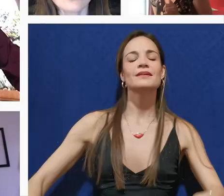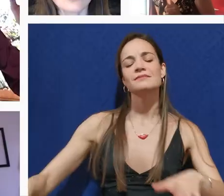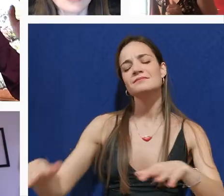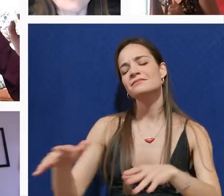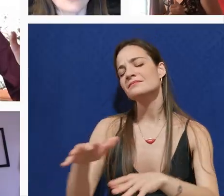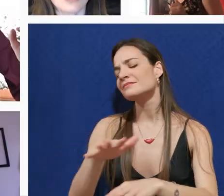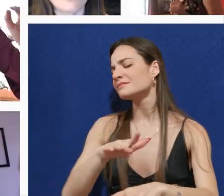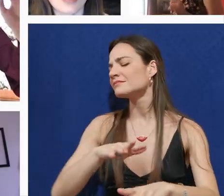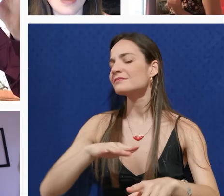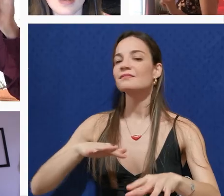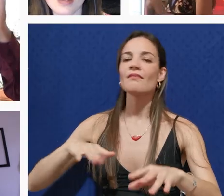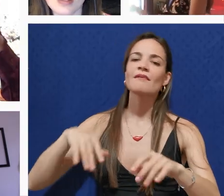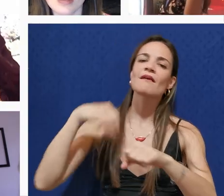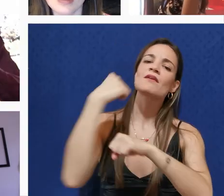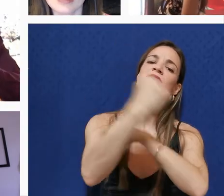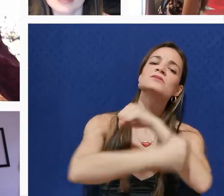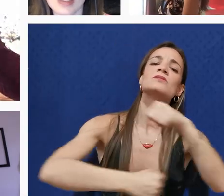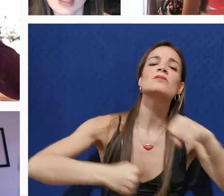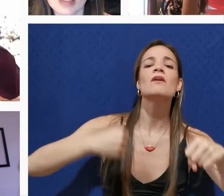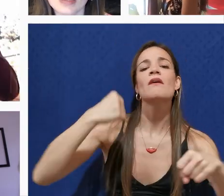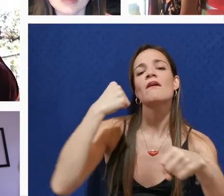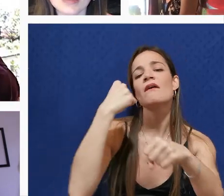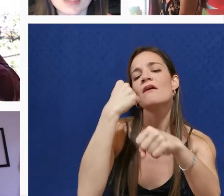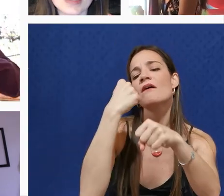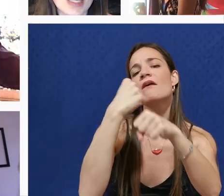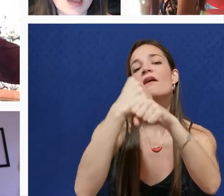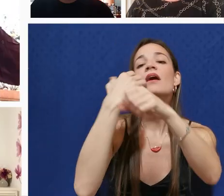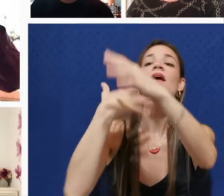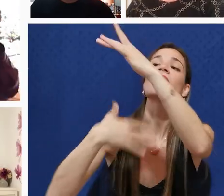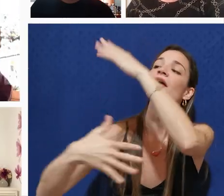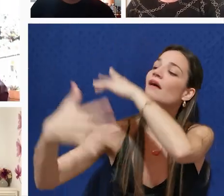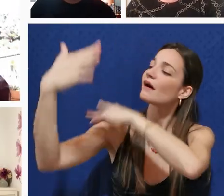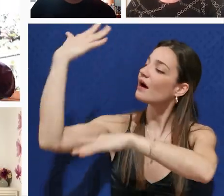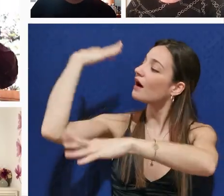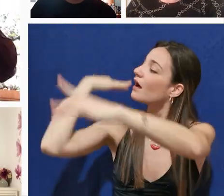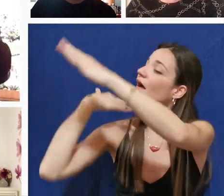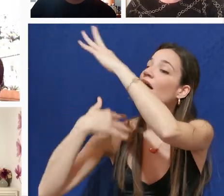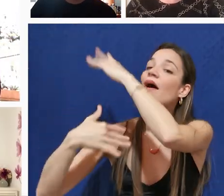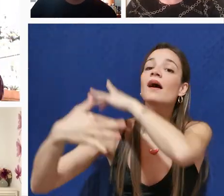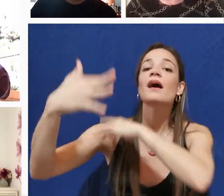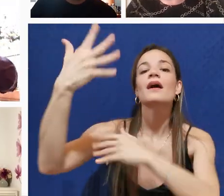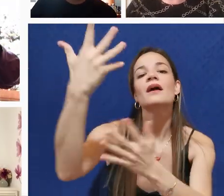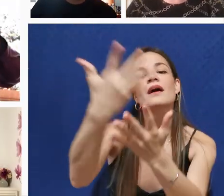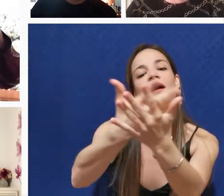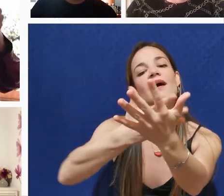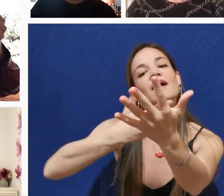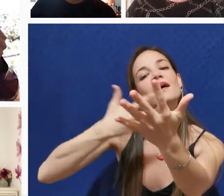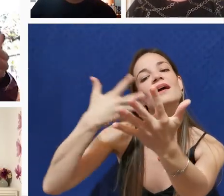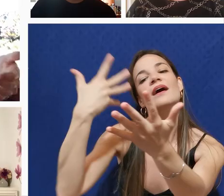tell us about times that passed!